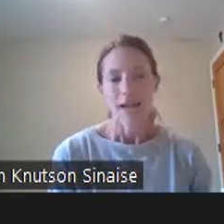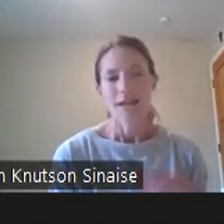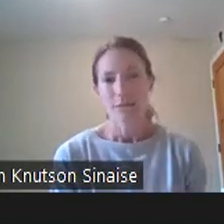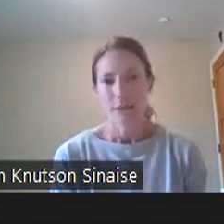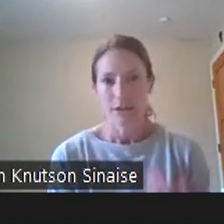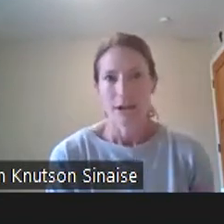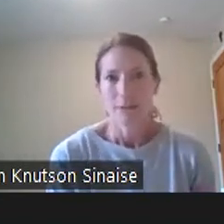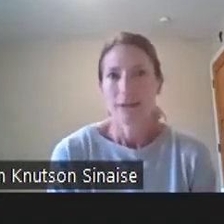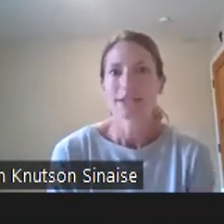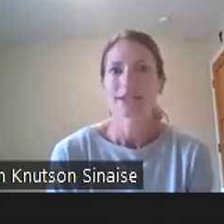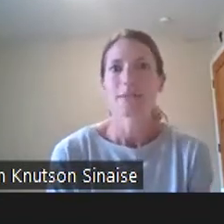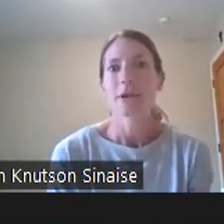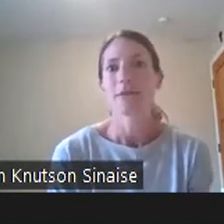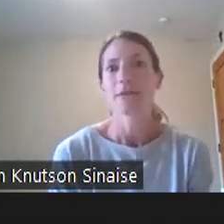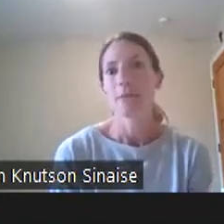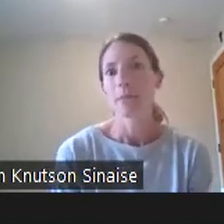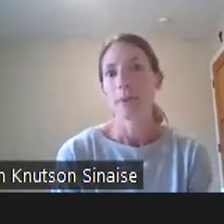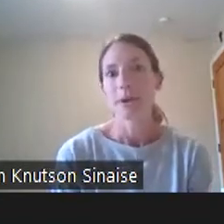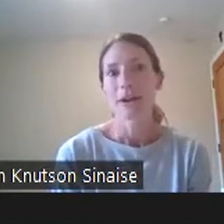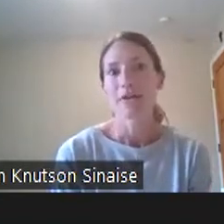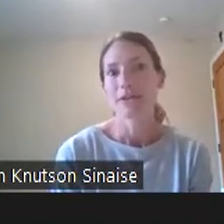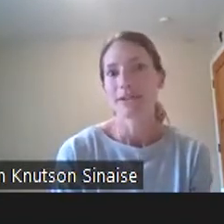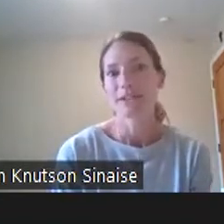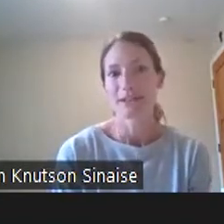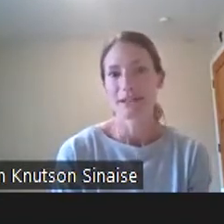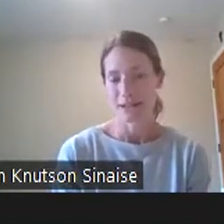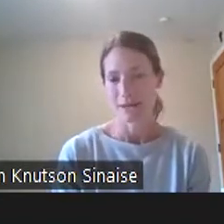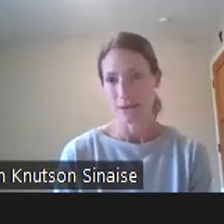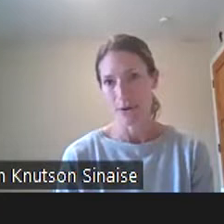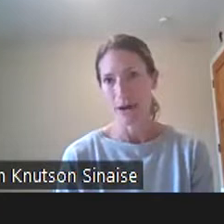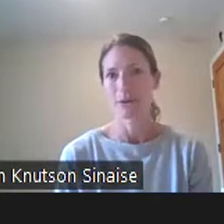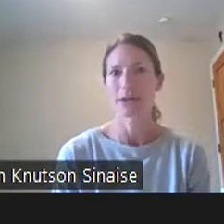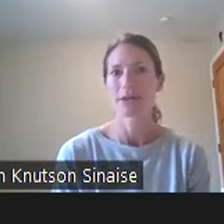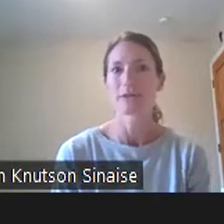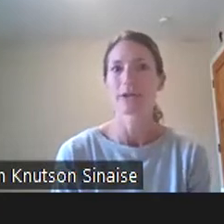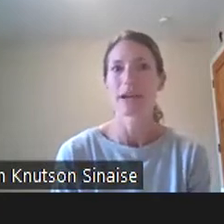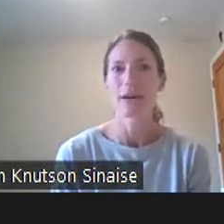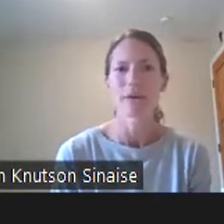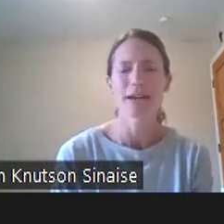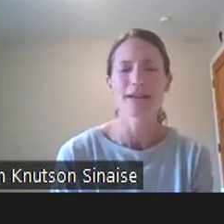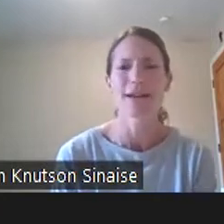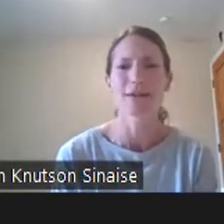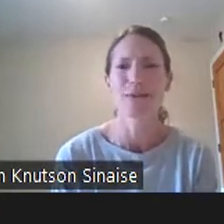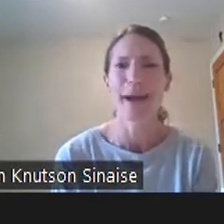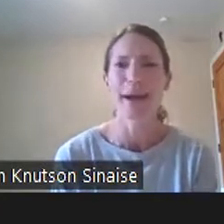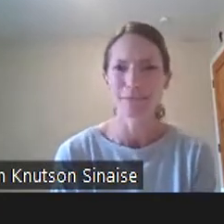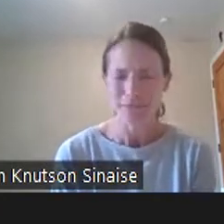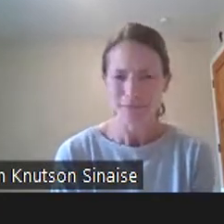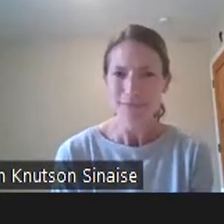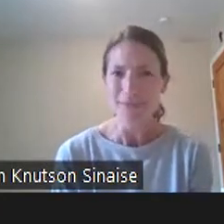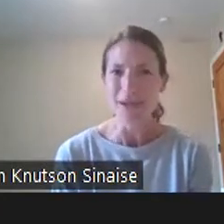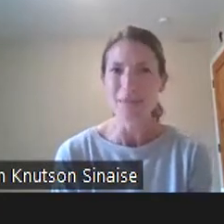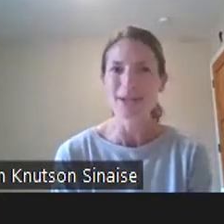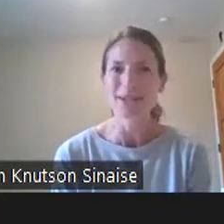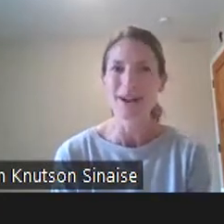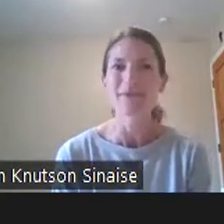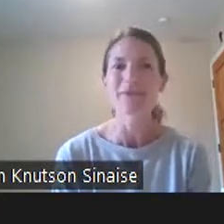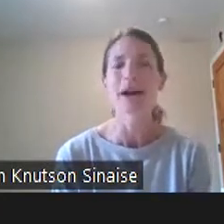As Dr. Haby mentioned, sometimes primary care physicians, even though they're hypertensive, will say, Oh, that's not too bad, and brush it off.